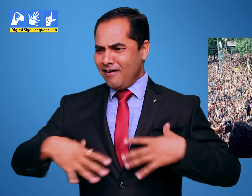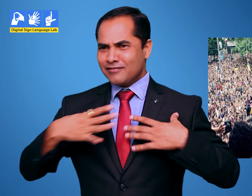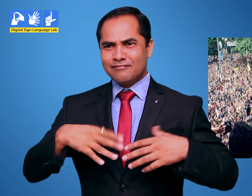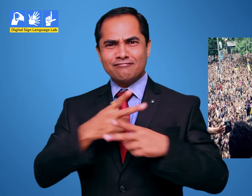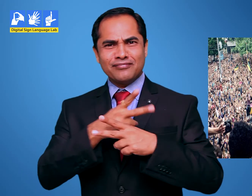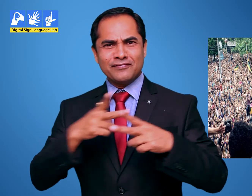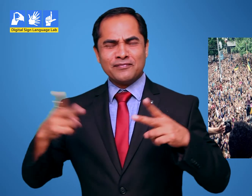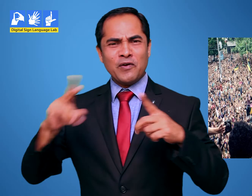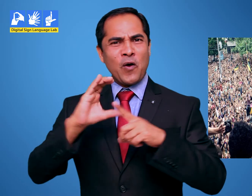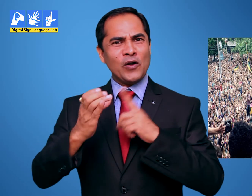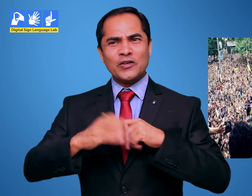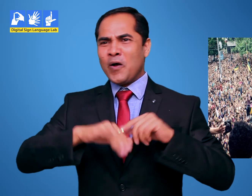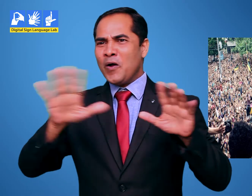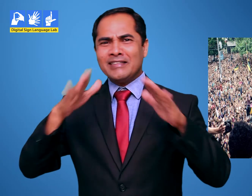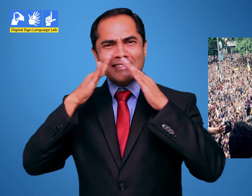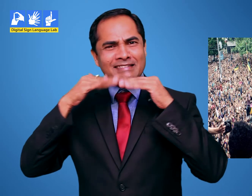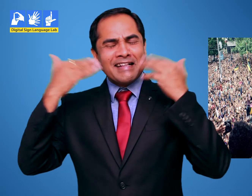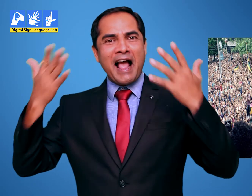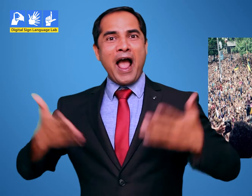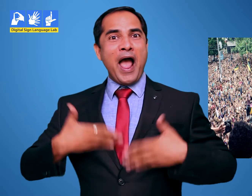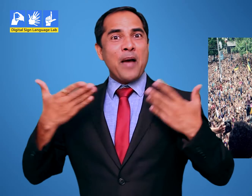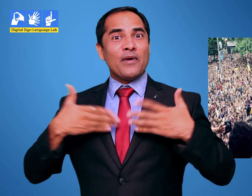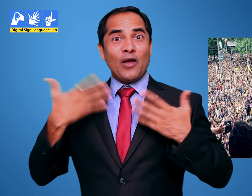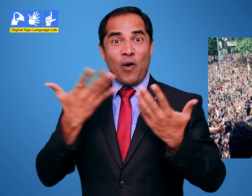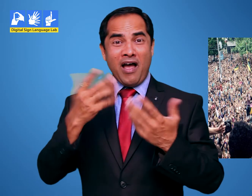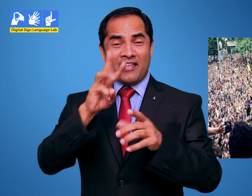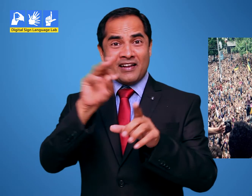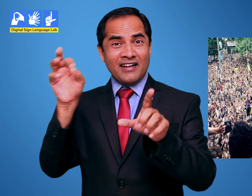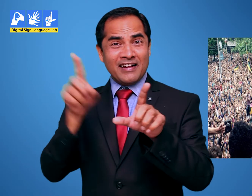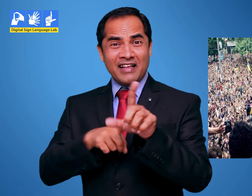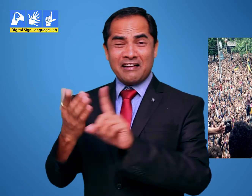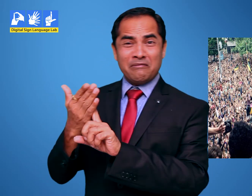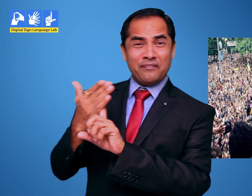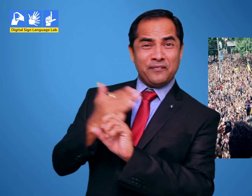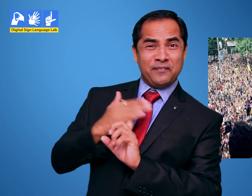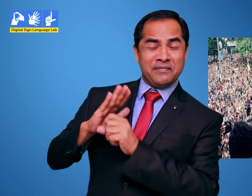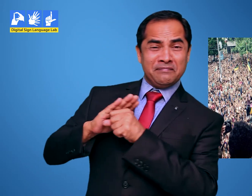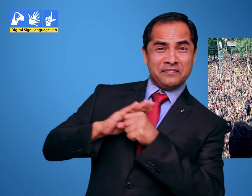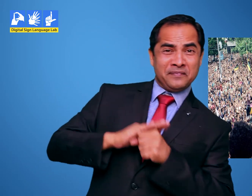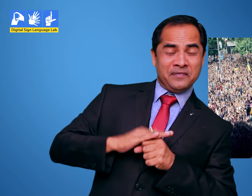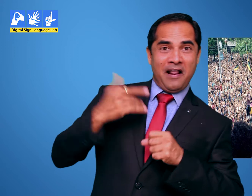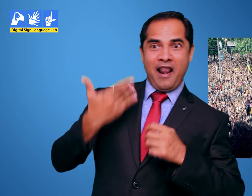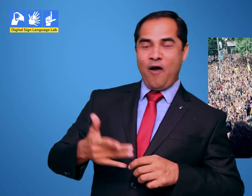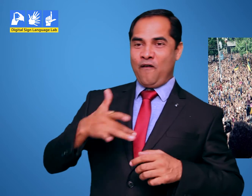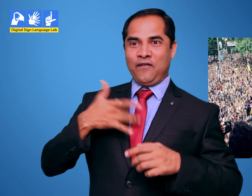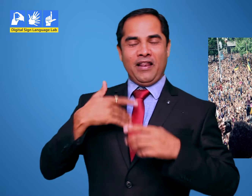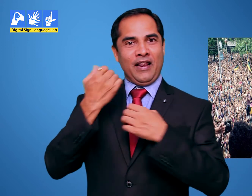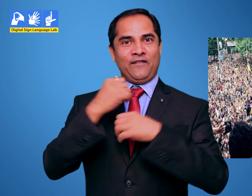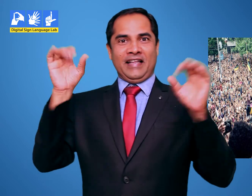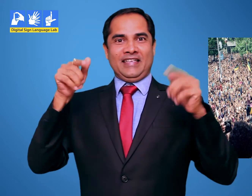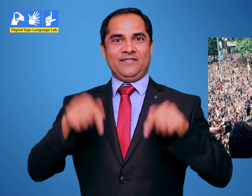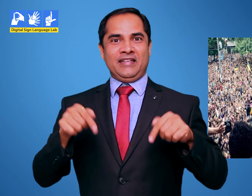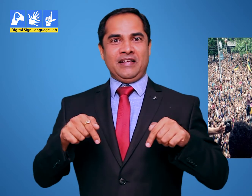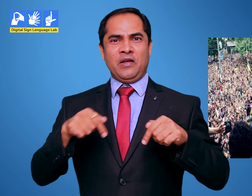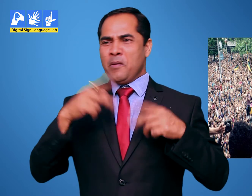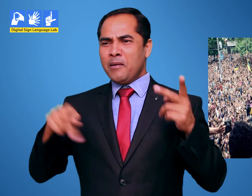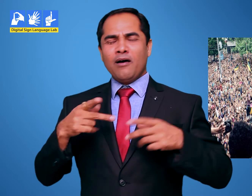came together, celebrating the end of 300 years of oppression. They were singing